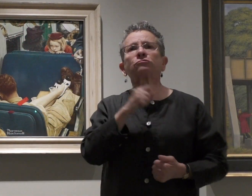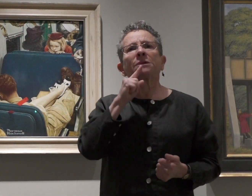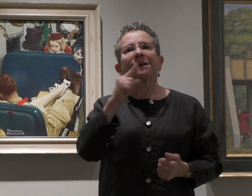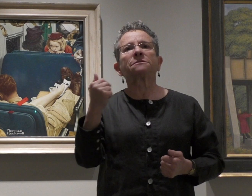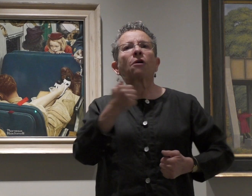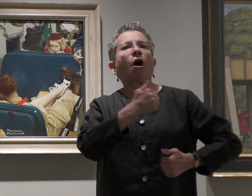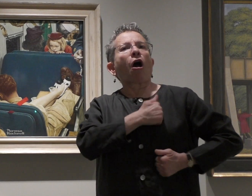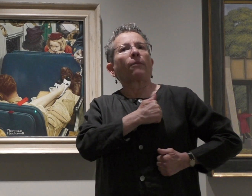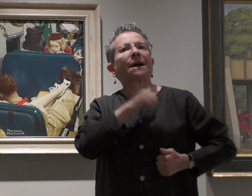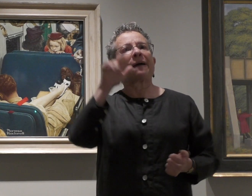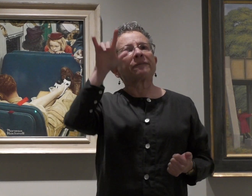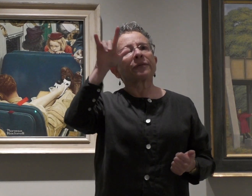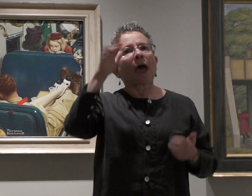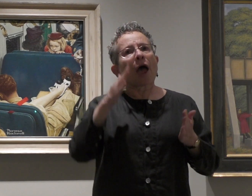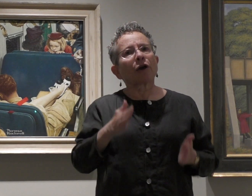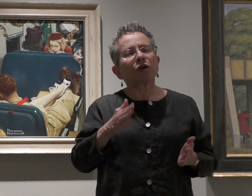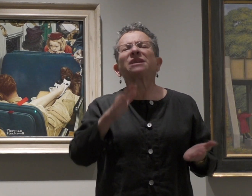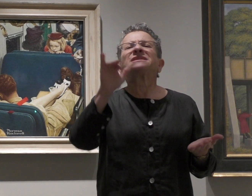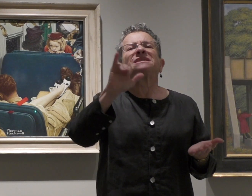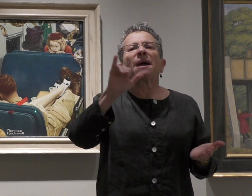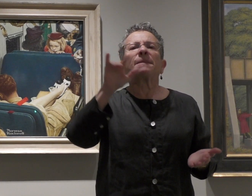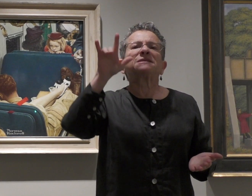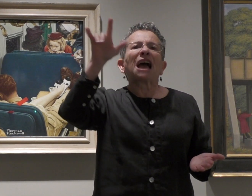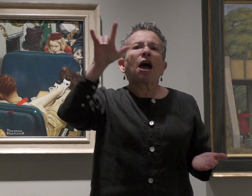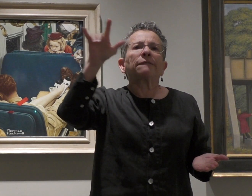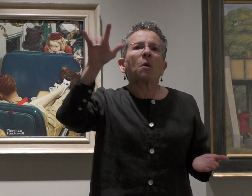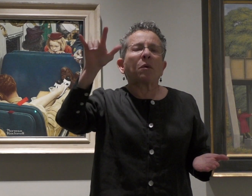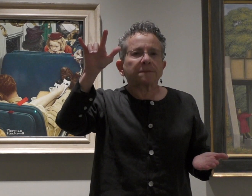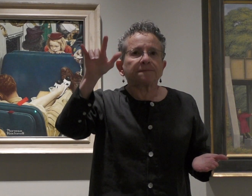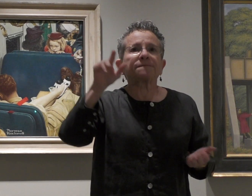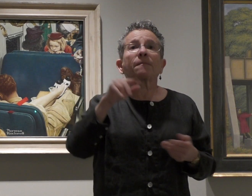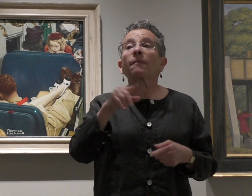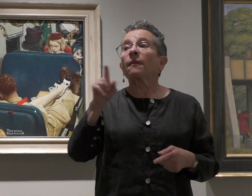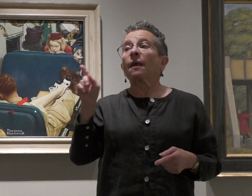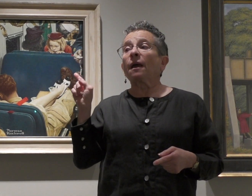The solider depicted served in the Air Force branch of the military.